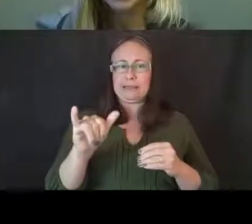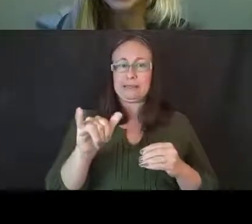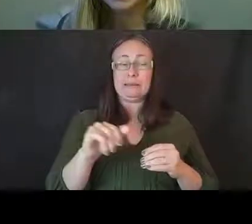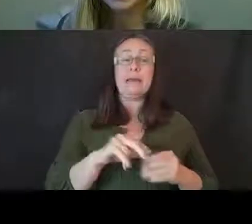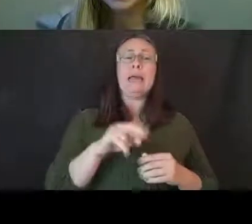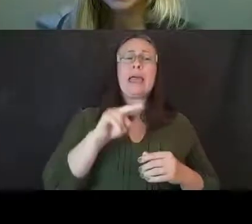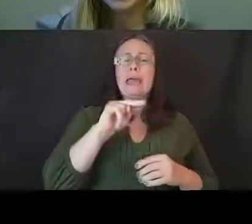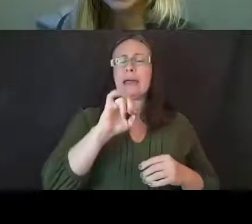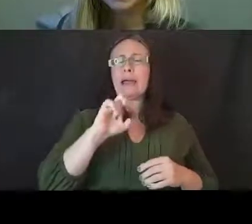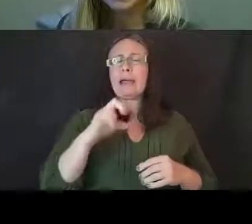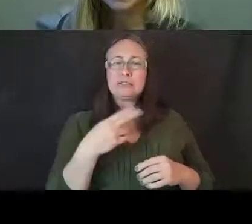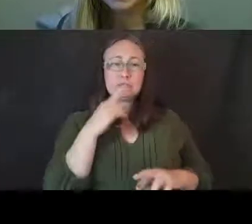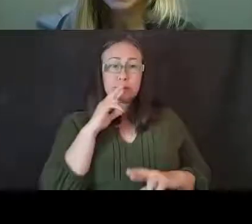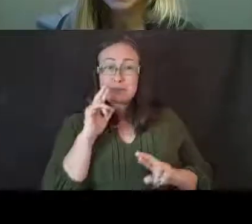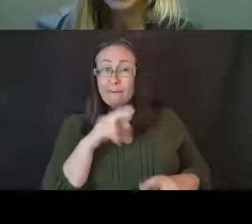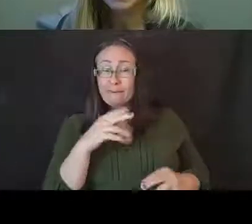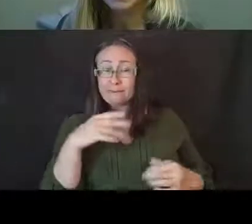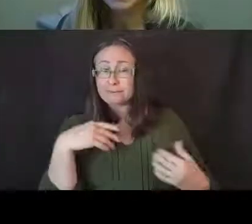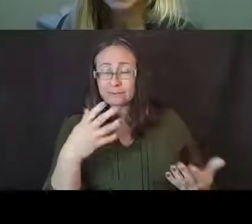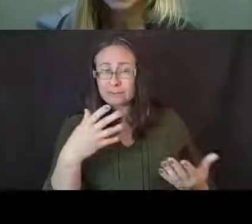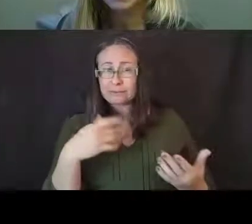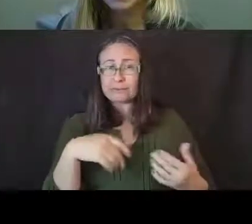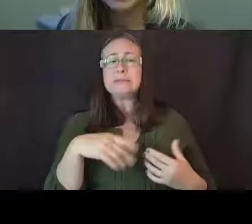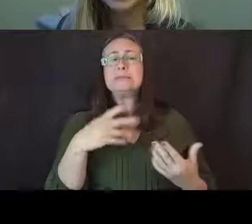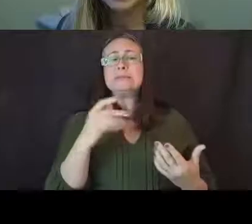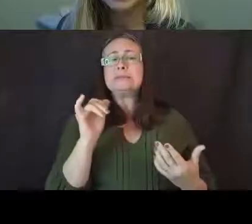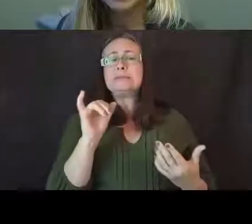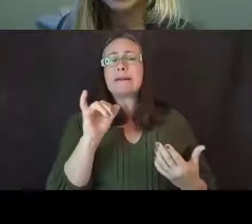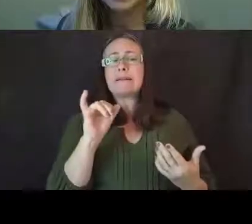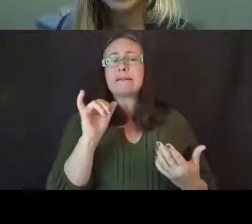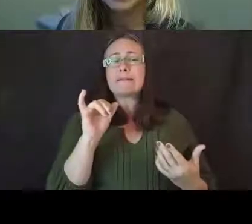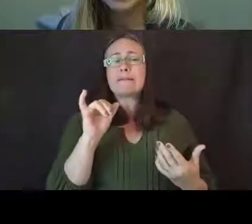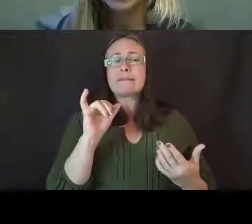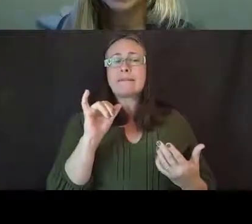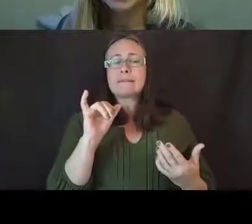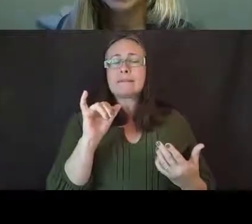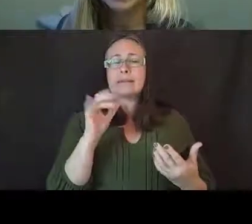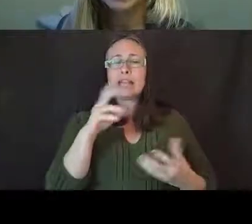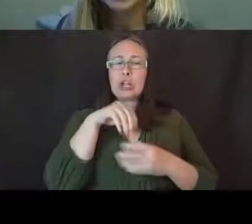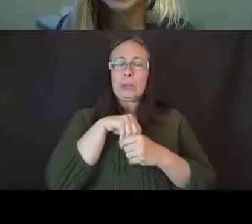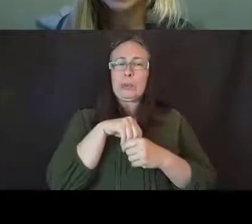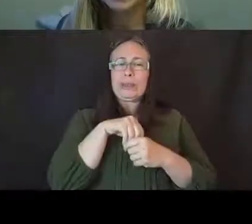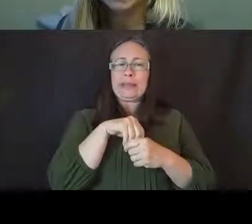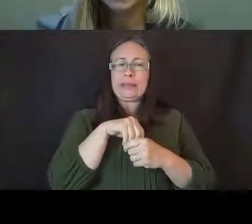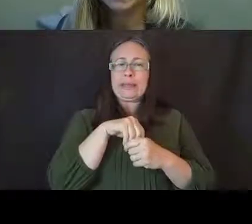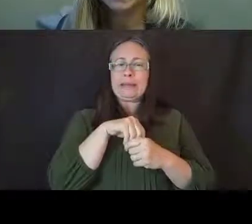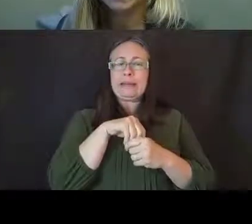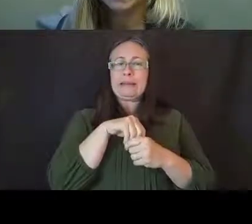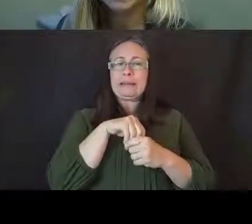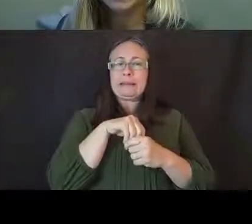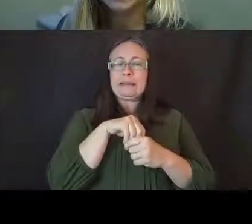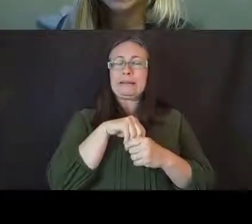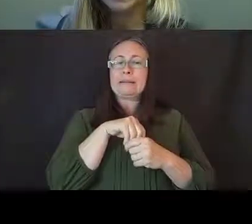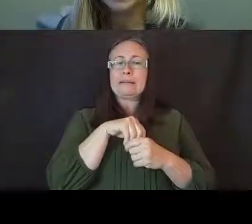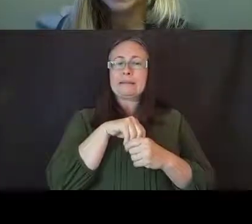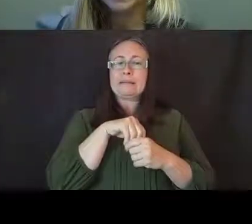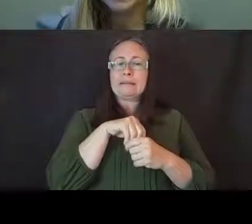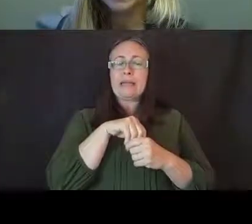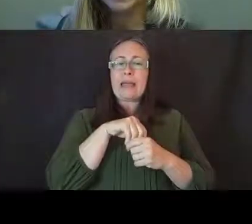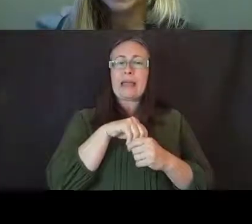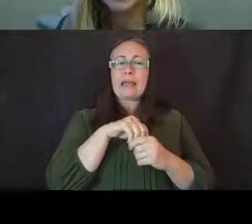including application updates that we made, and again,